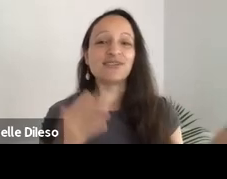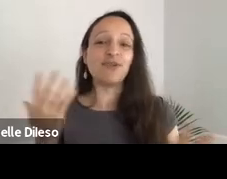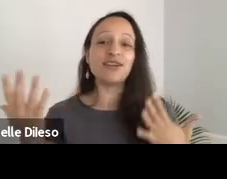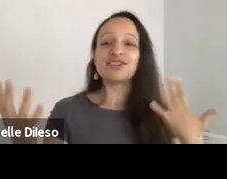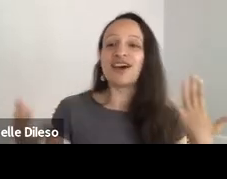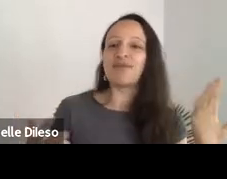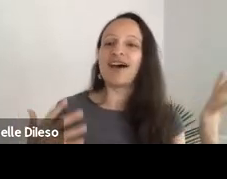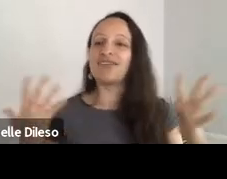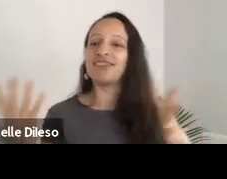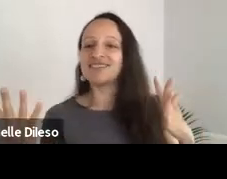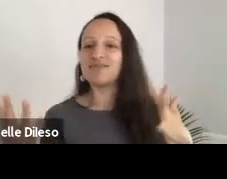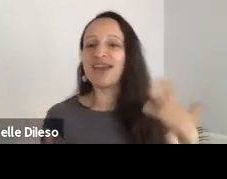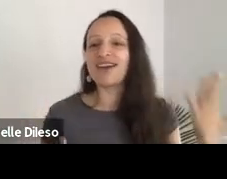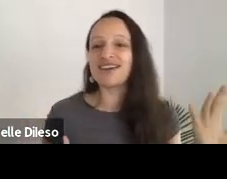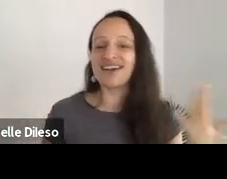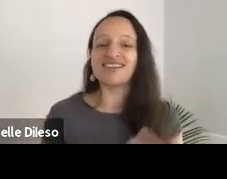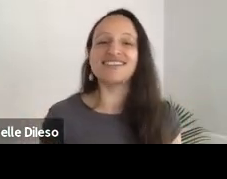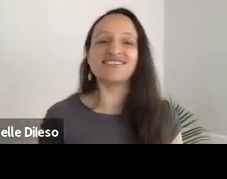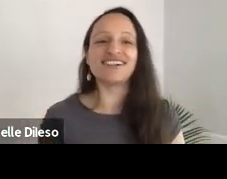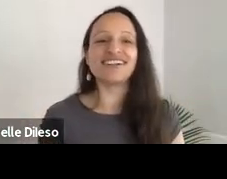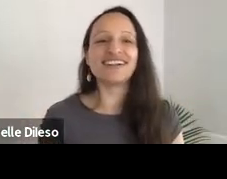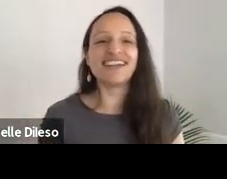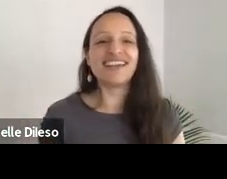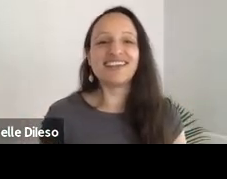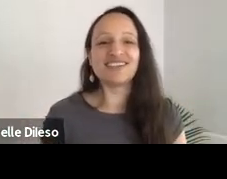And it's a way to talk about how things compare and how they differ.